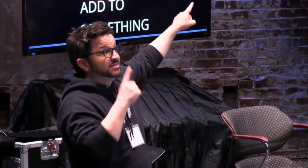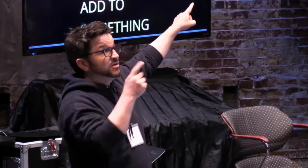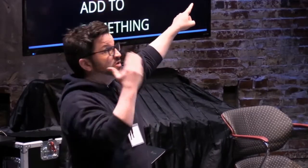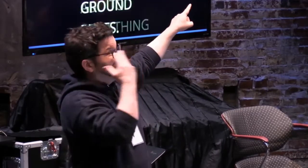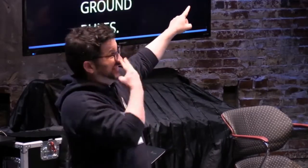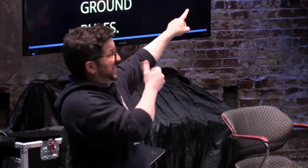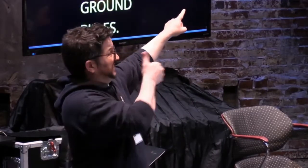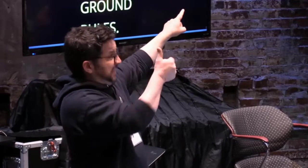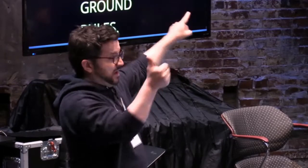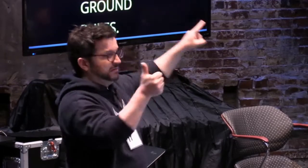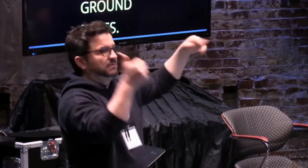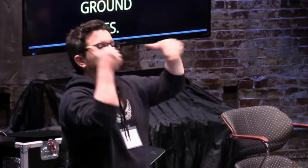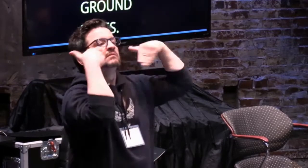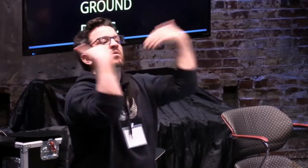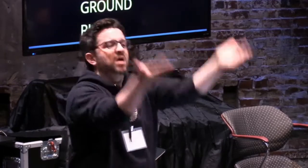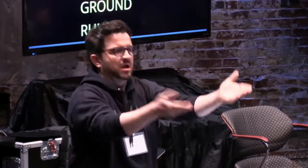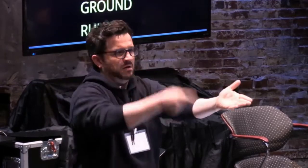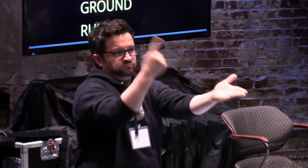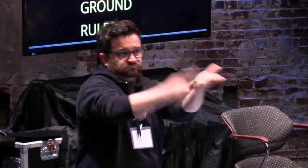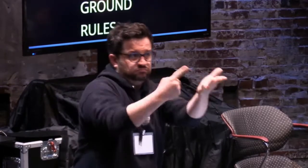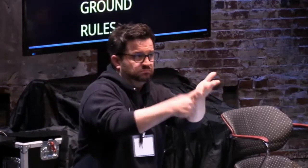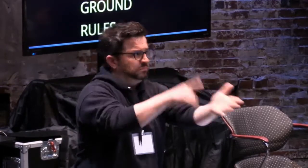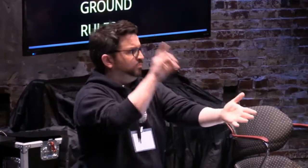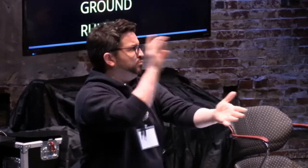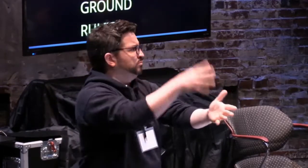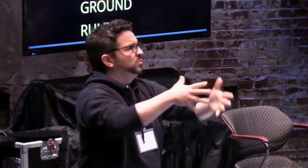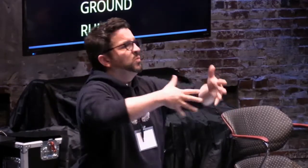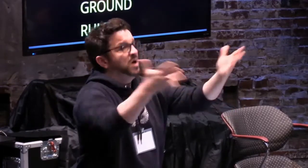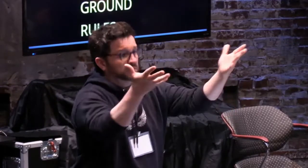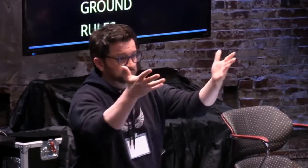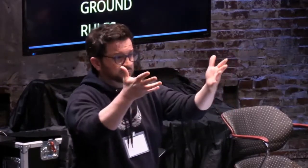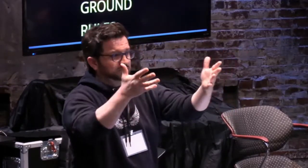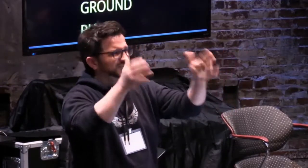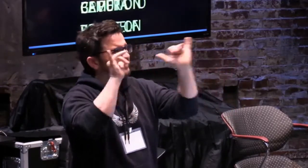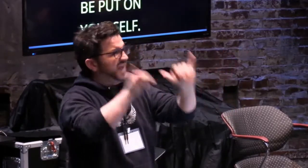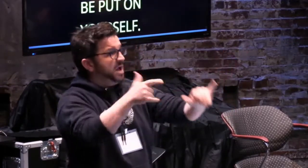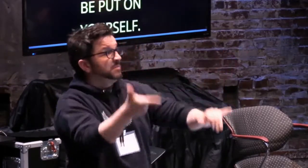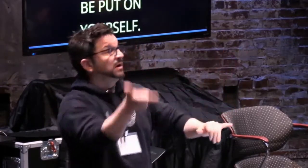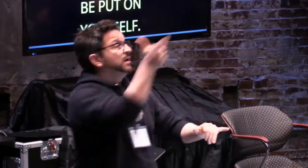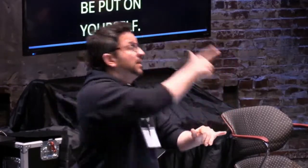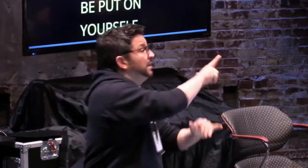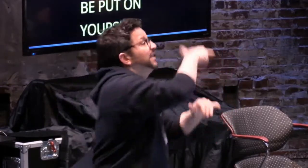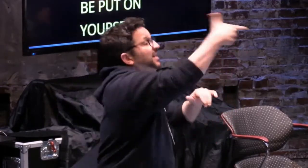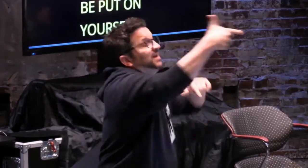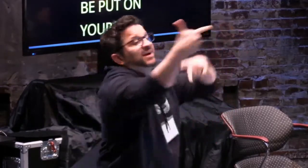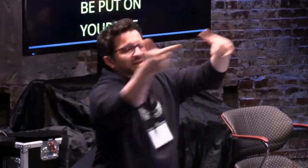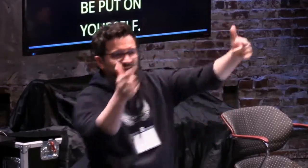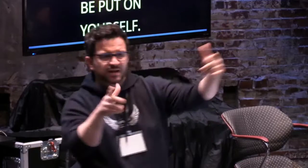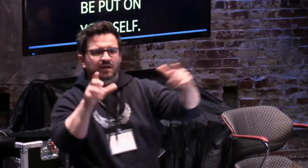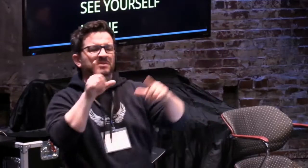Then when you see yourself in the screen, that is your cue to go ahead and ask whatever question you'd like to ask.